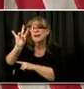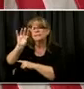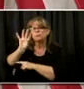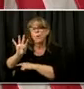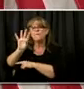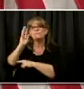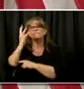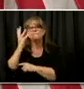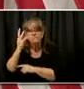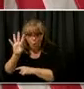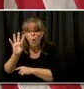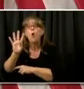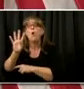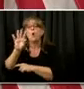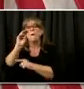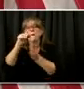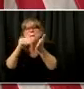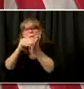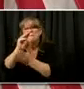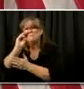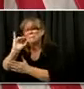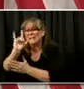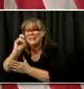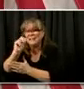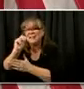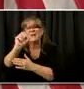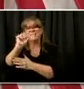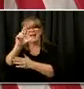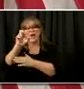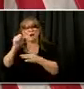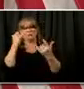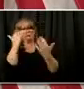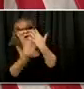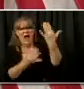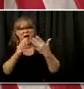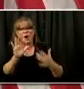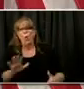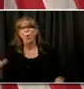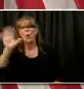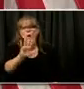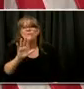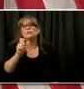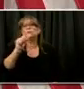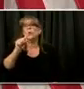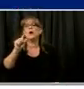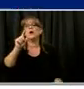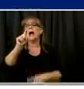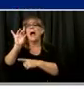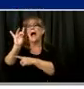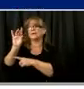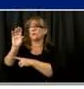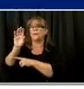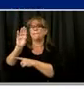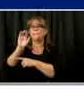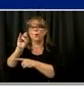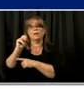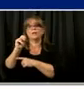half are currently active fires so uh cd phe has issued 107 air quality health advisories